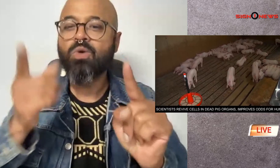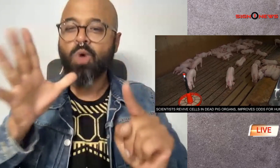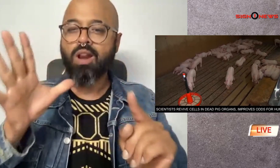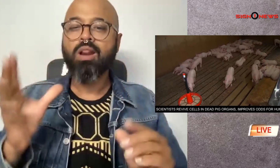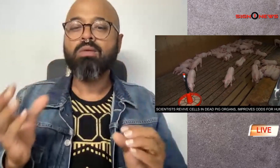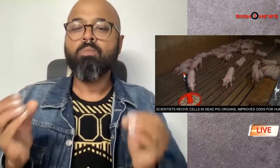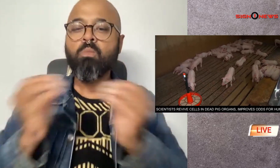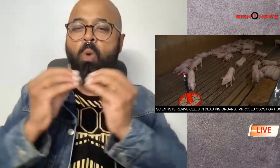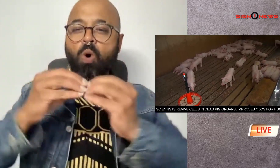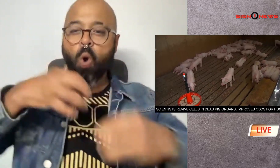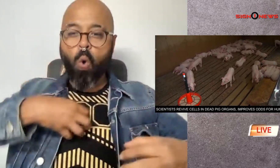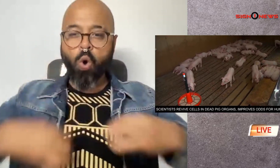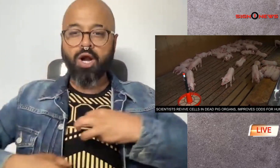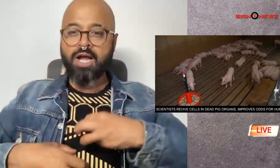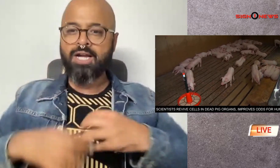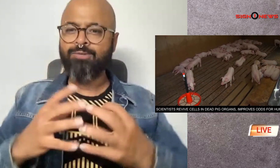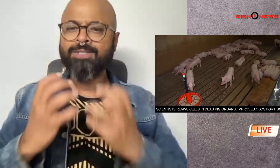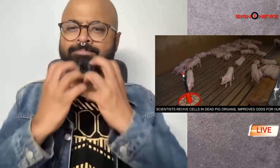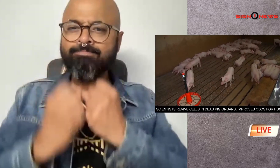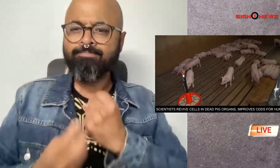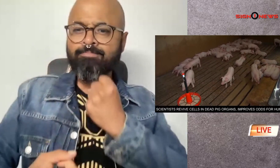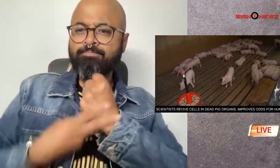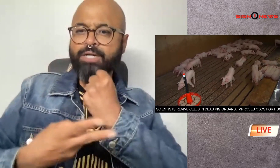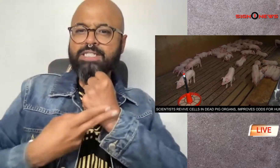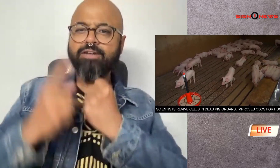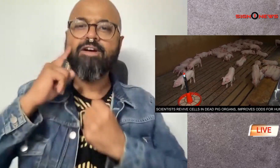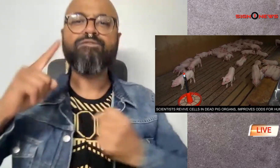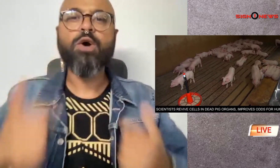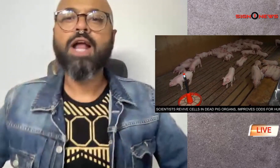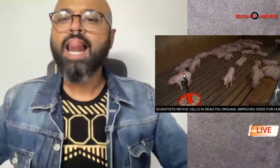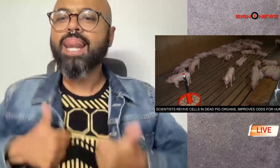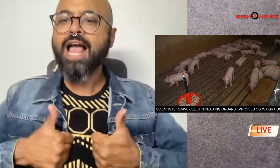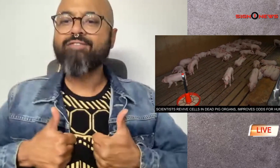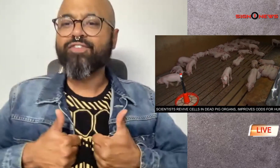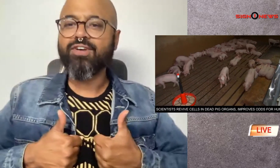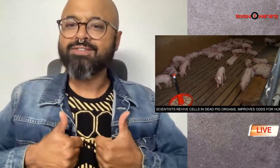that many more organs can be preserved for life-saving transplants